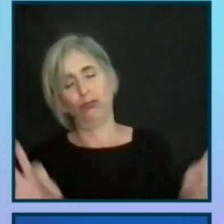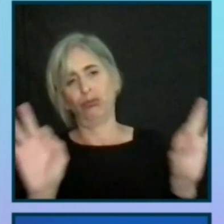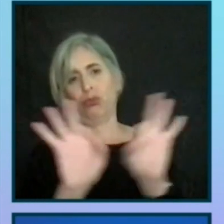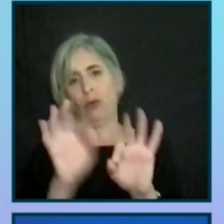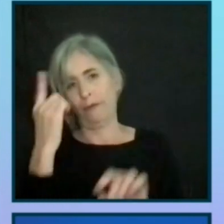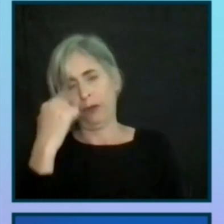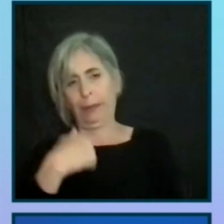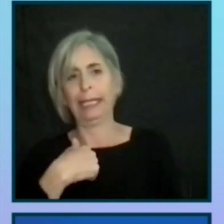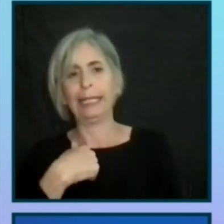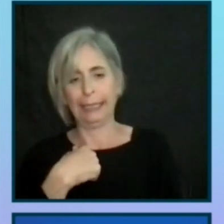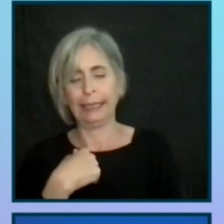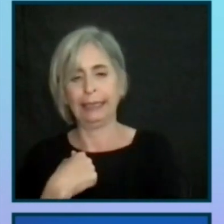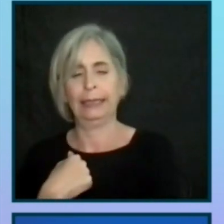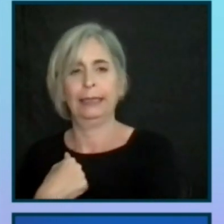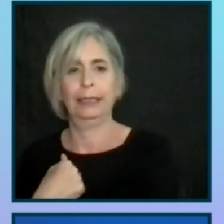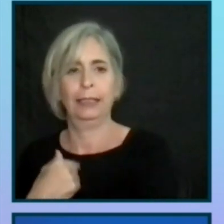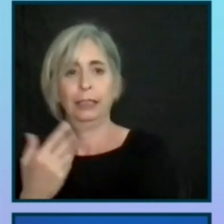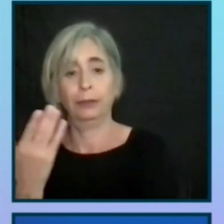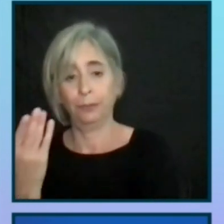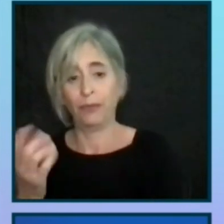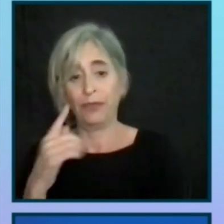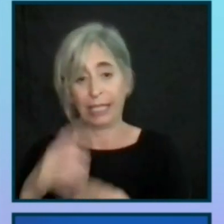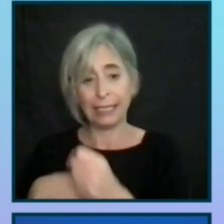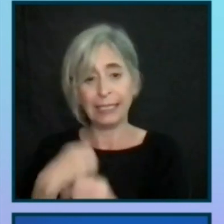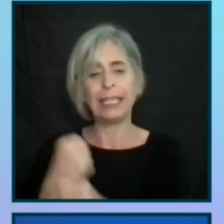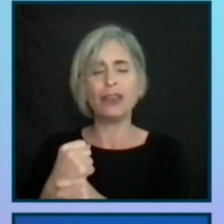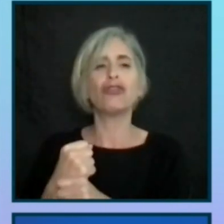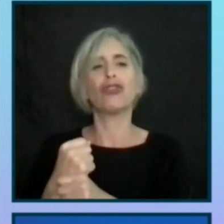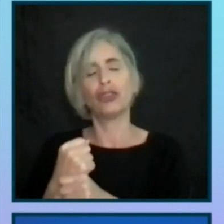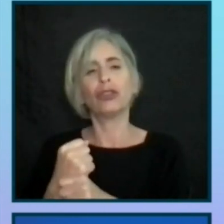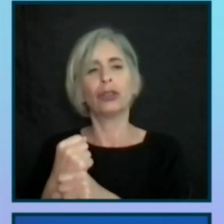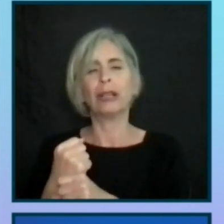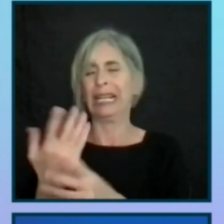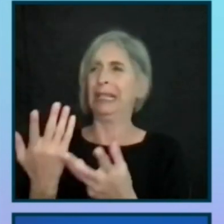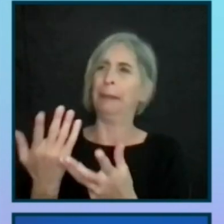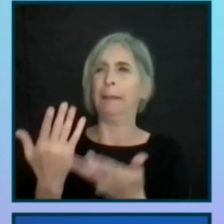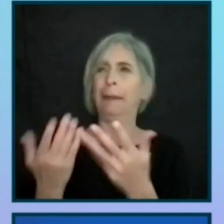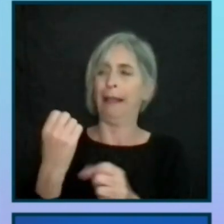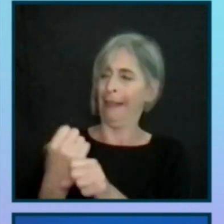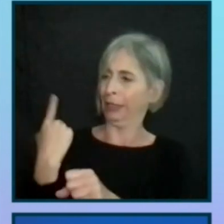So this year, or really it was last year, the end of the year,